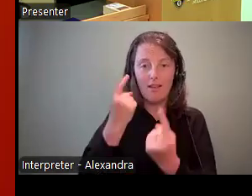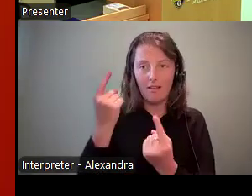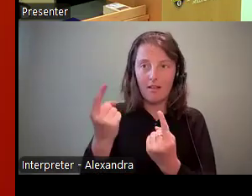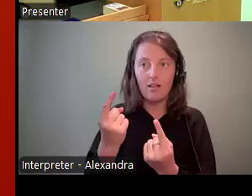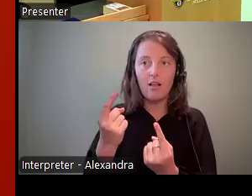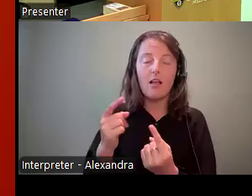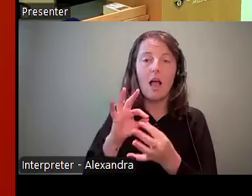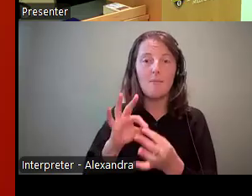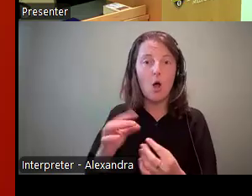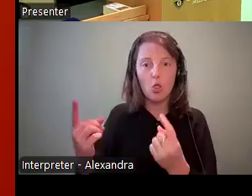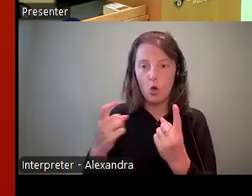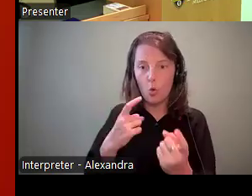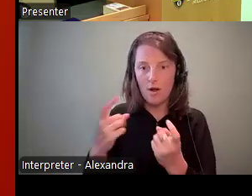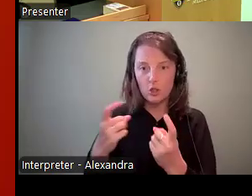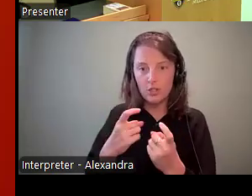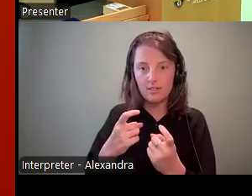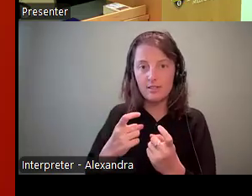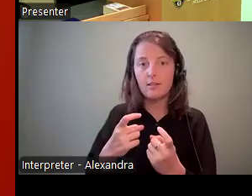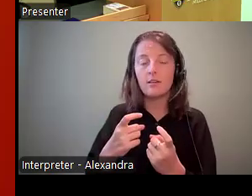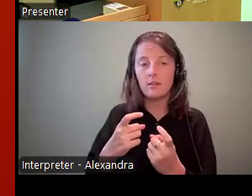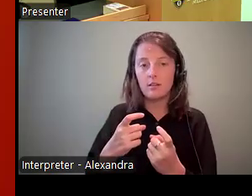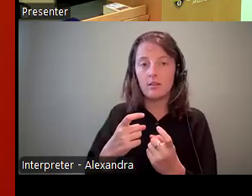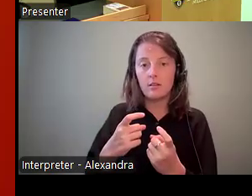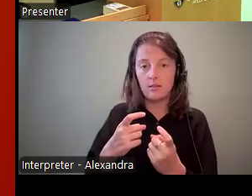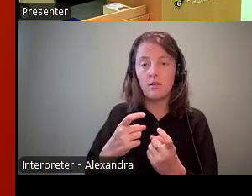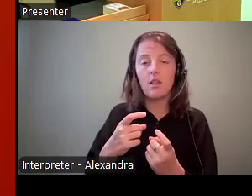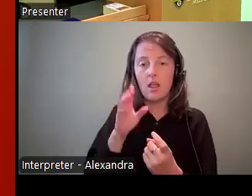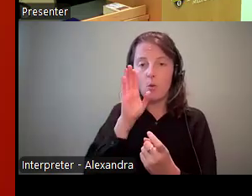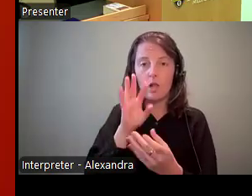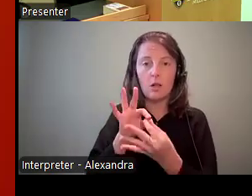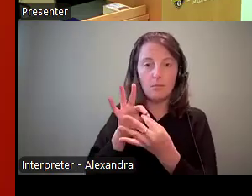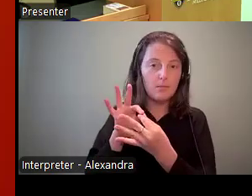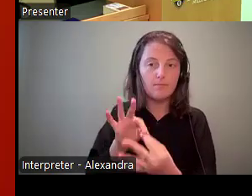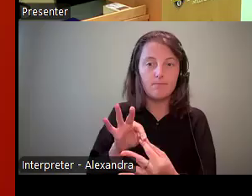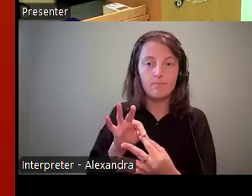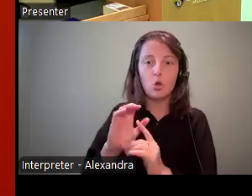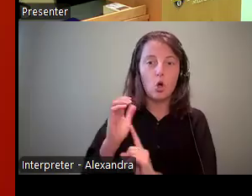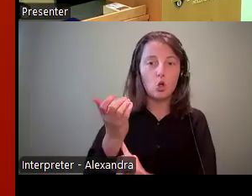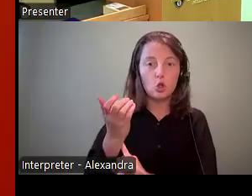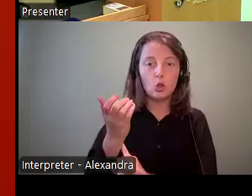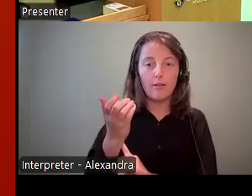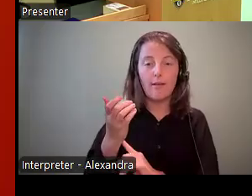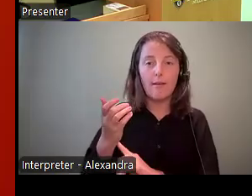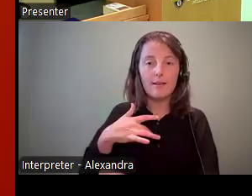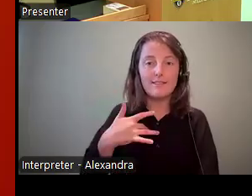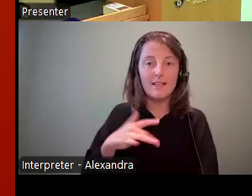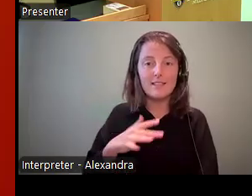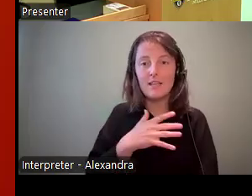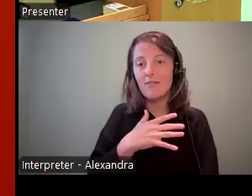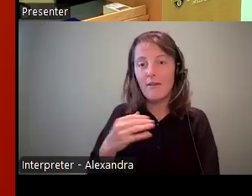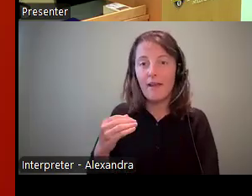they are more culturally nuanced and actually capture how uh black and African-American